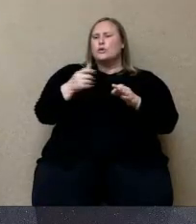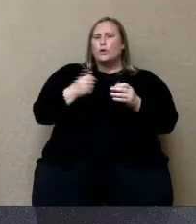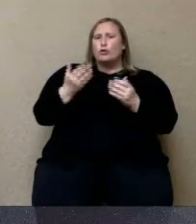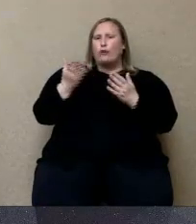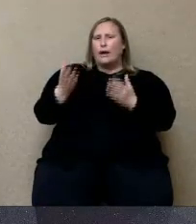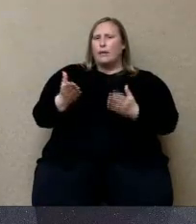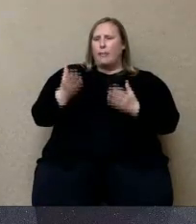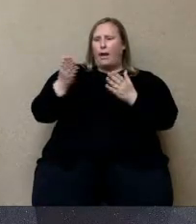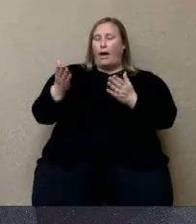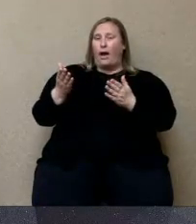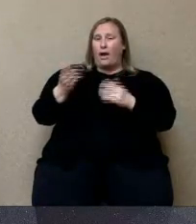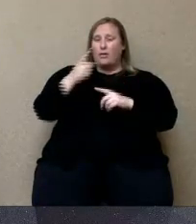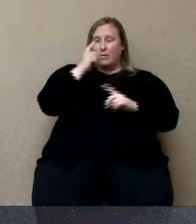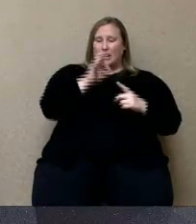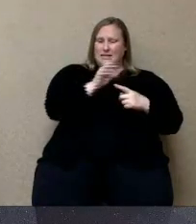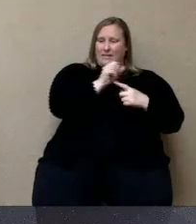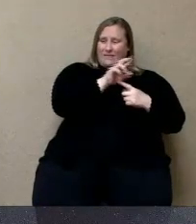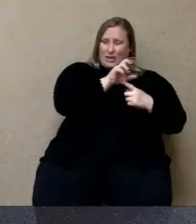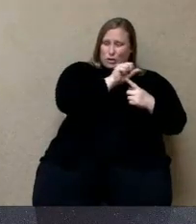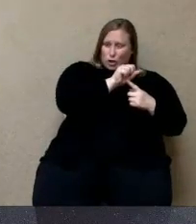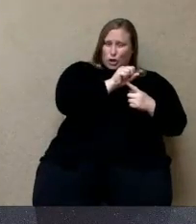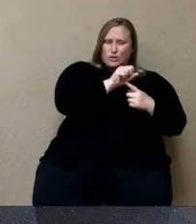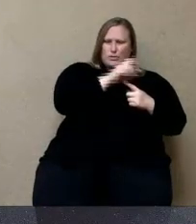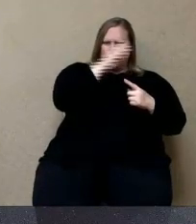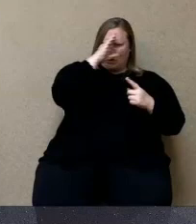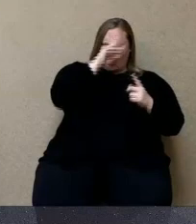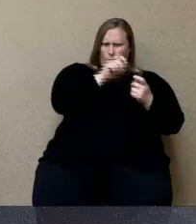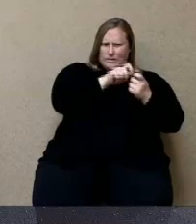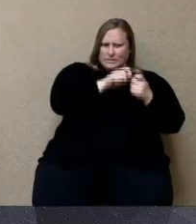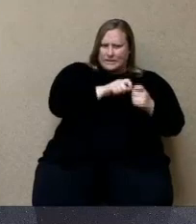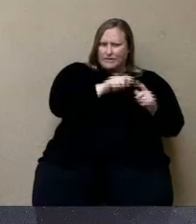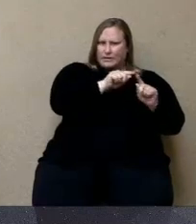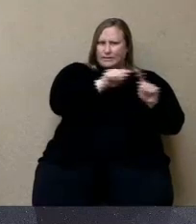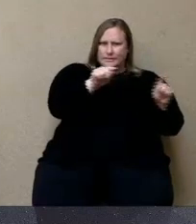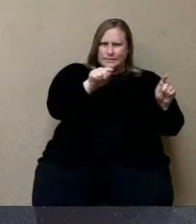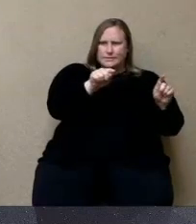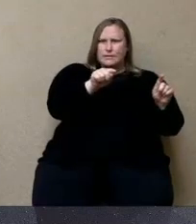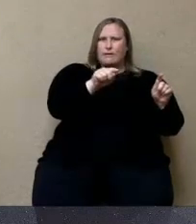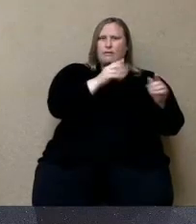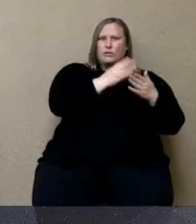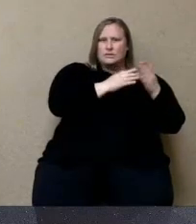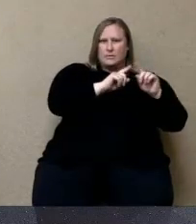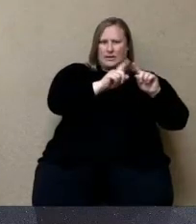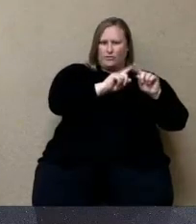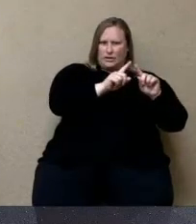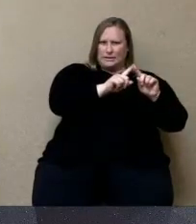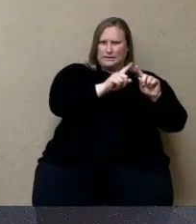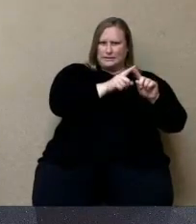it's because of the features. We know those really in-depth features and there might be just small nuanced differences between a system that you've